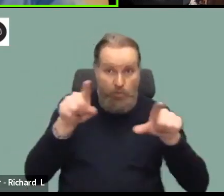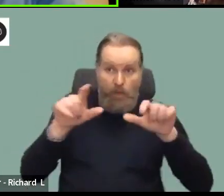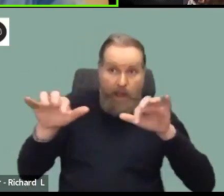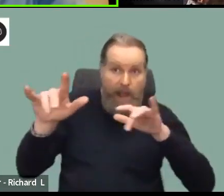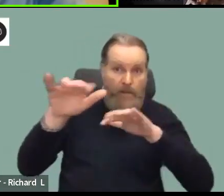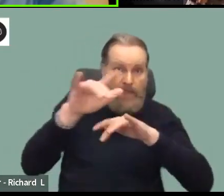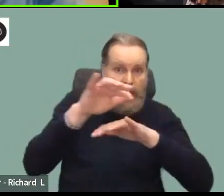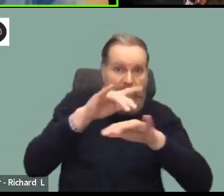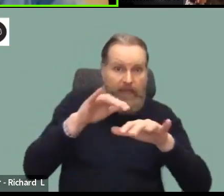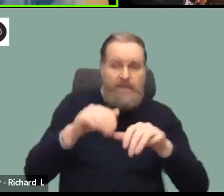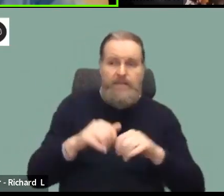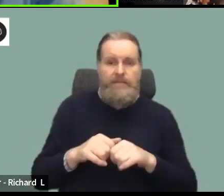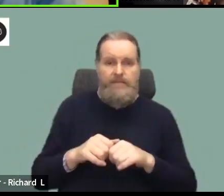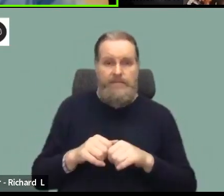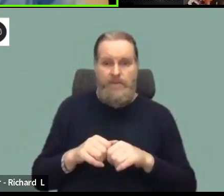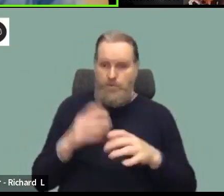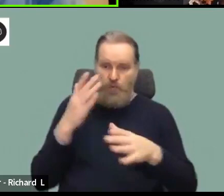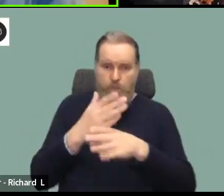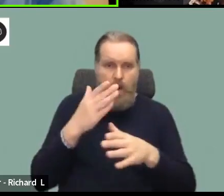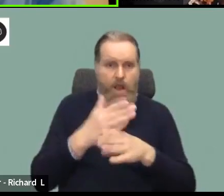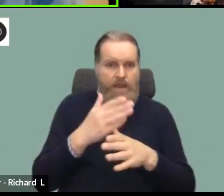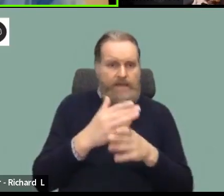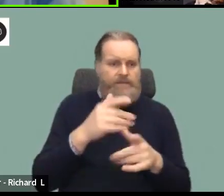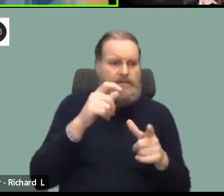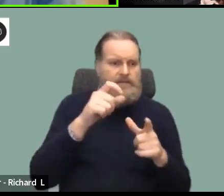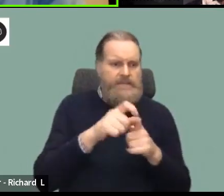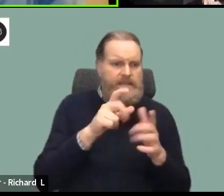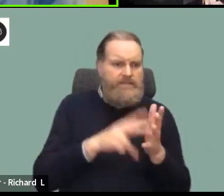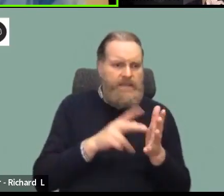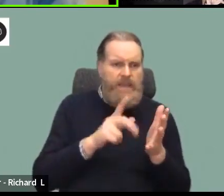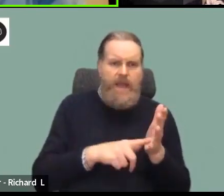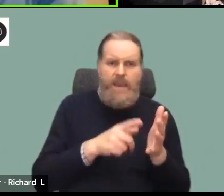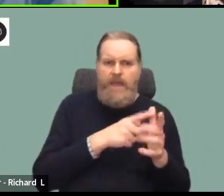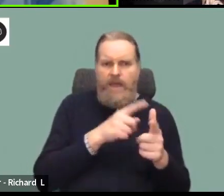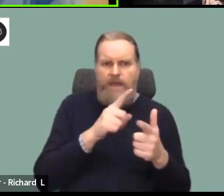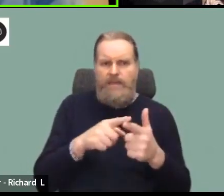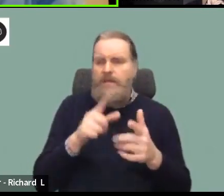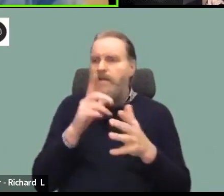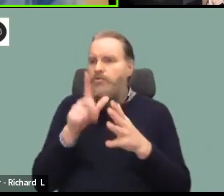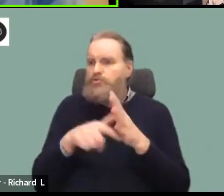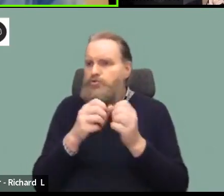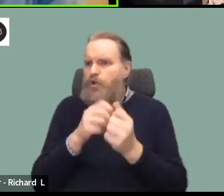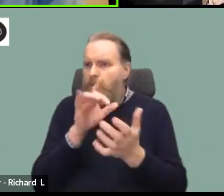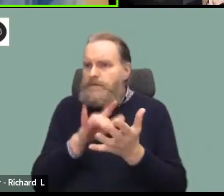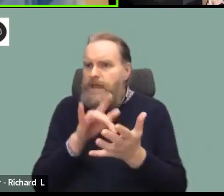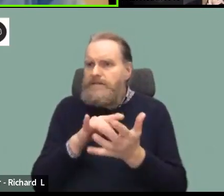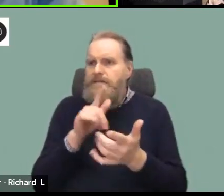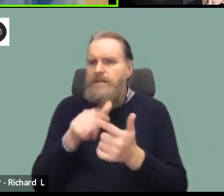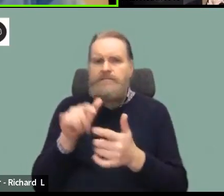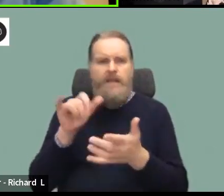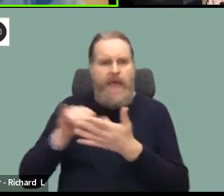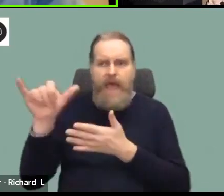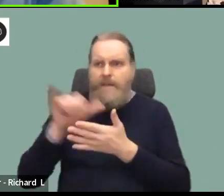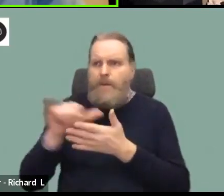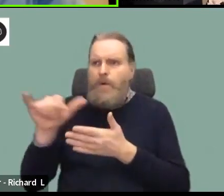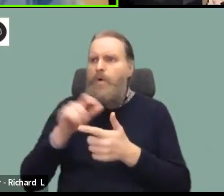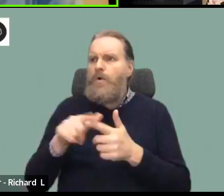about who's on this call tonight, not get a passport, not going to driving license. Job Center being closed. problems problems that the ports and at the